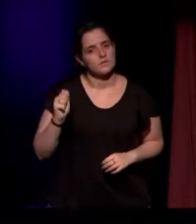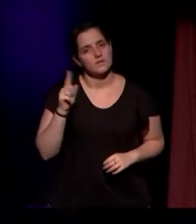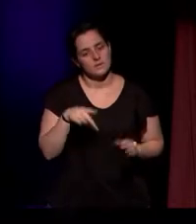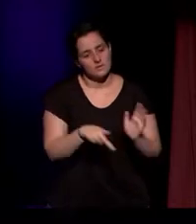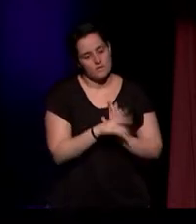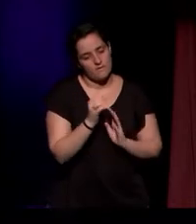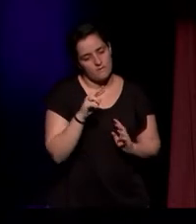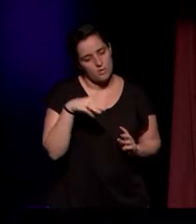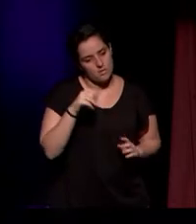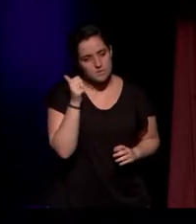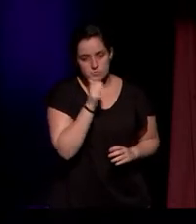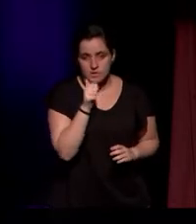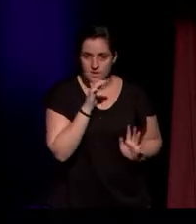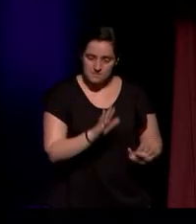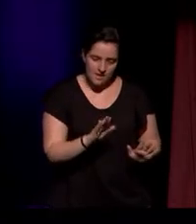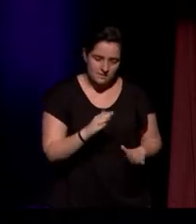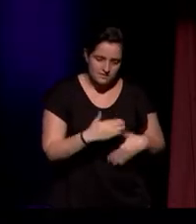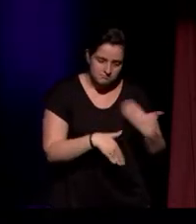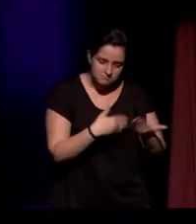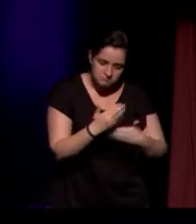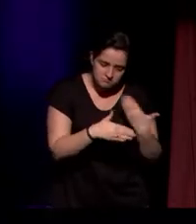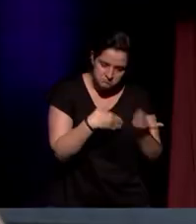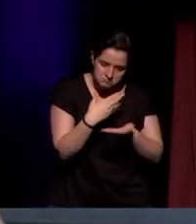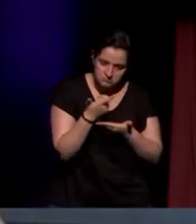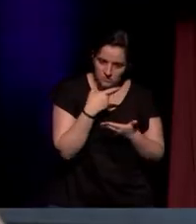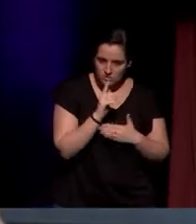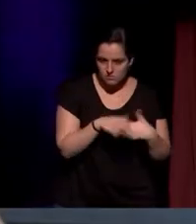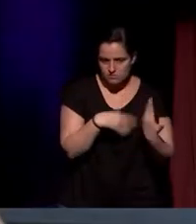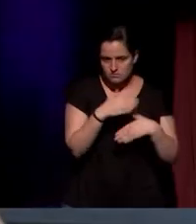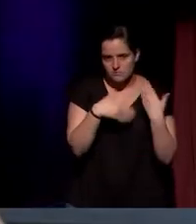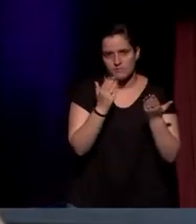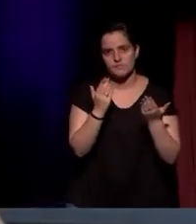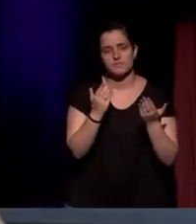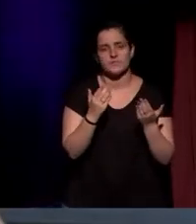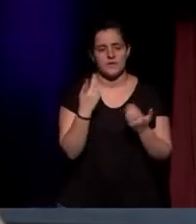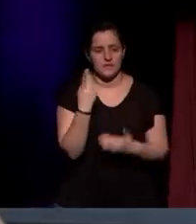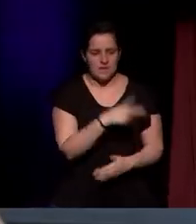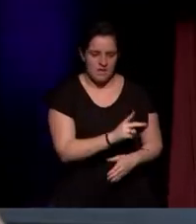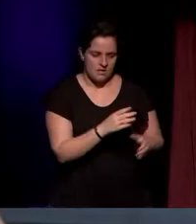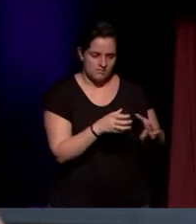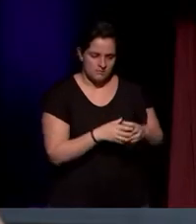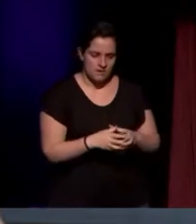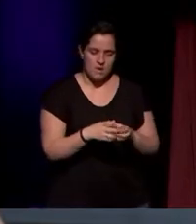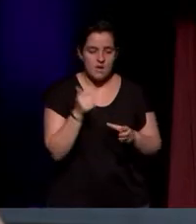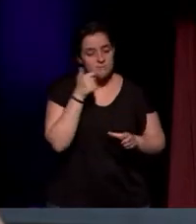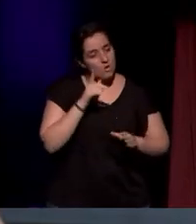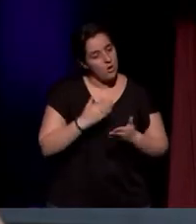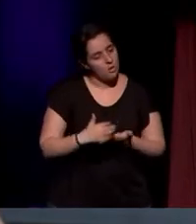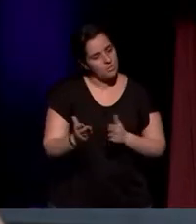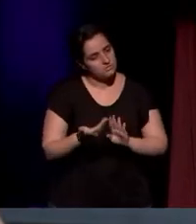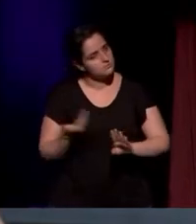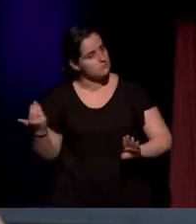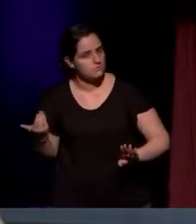was radicalizing in its positions, they have gone far enough,